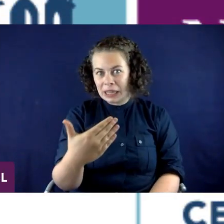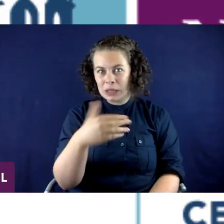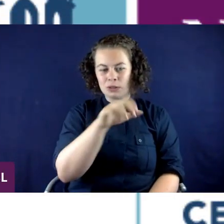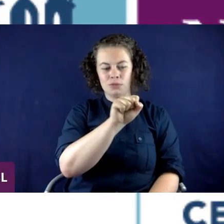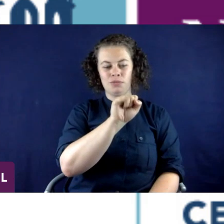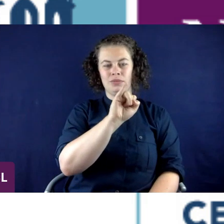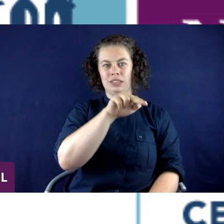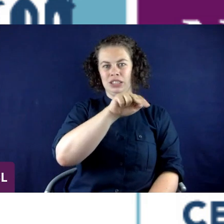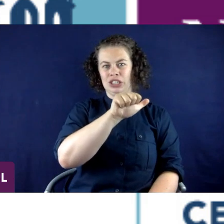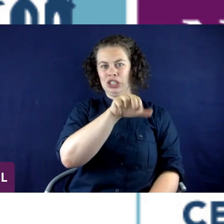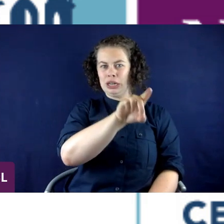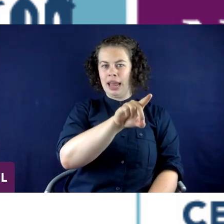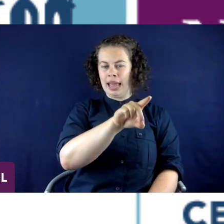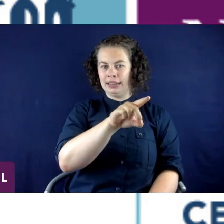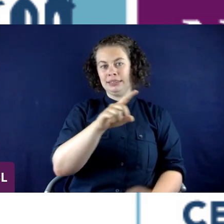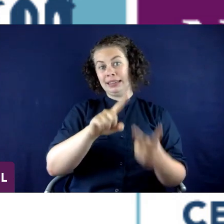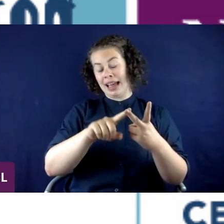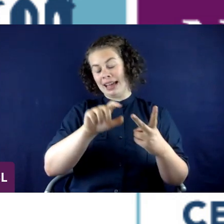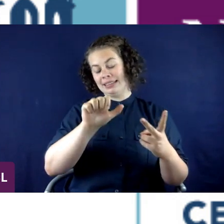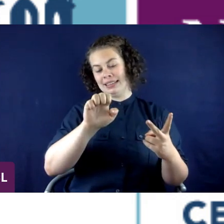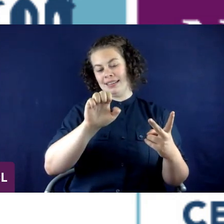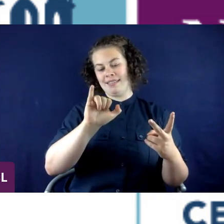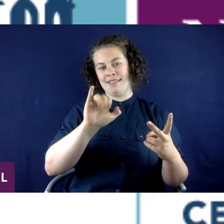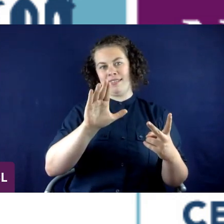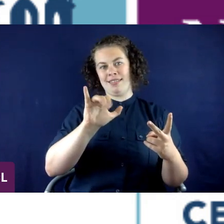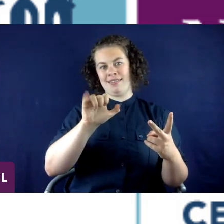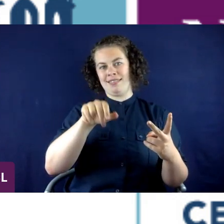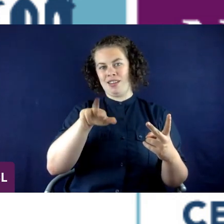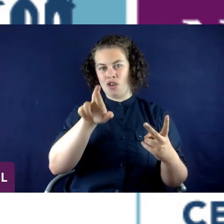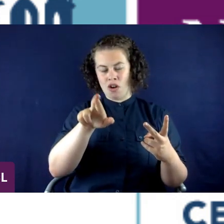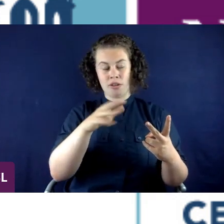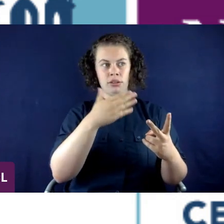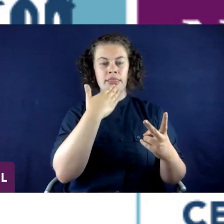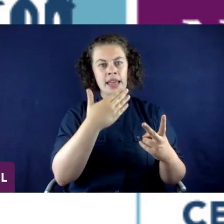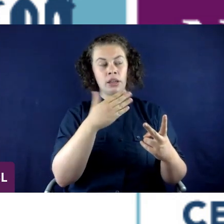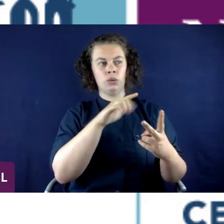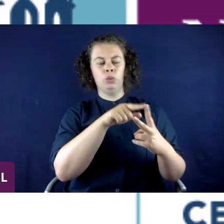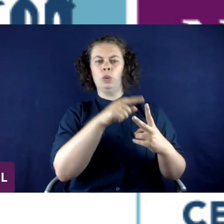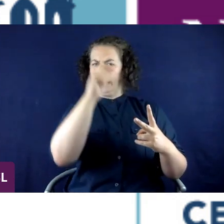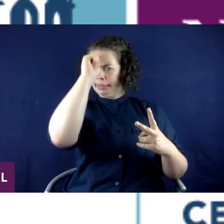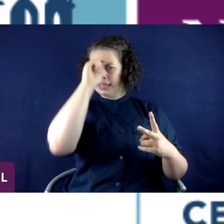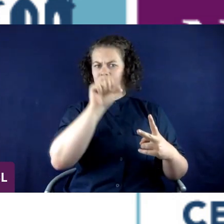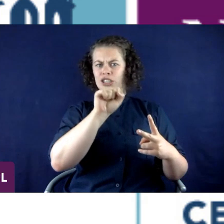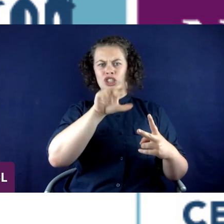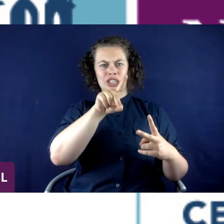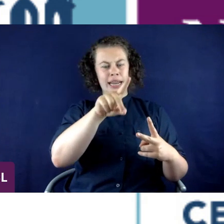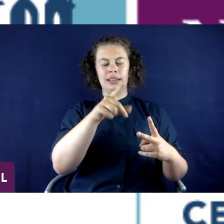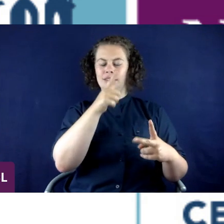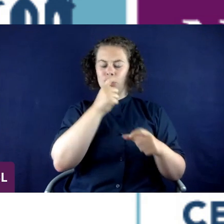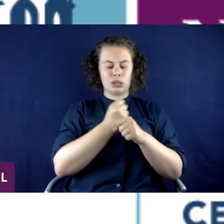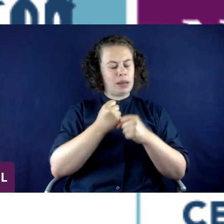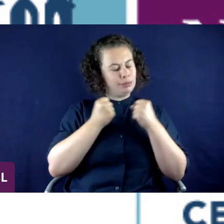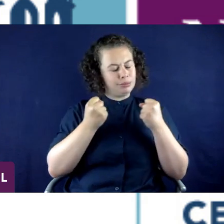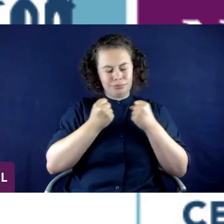Sinead, you presented important points around agency and participation. Nothing about us without us has been the mantra of the movement